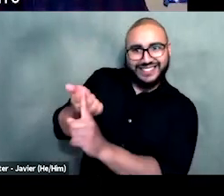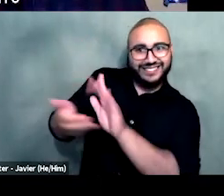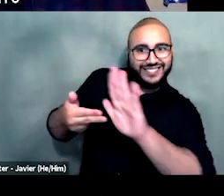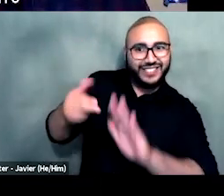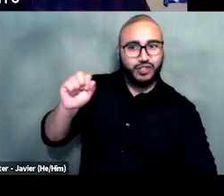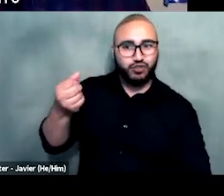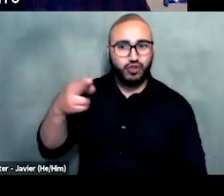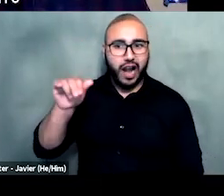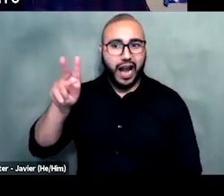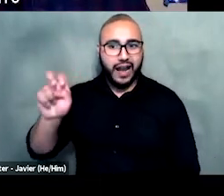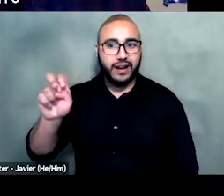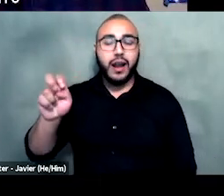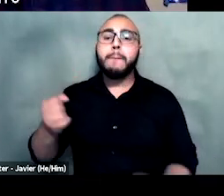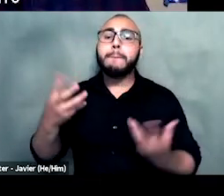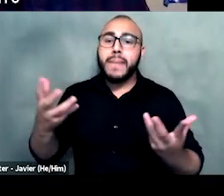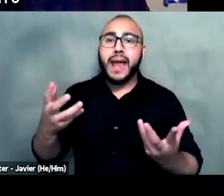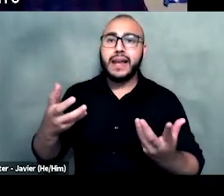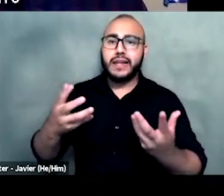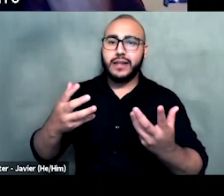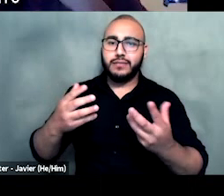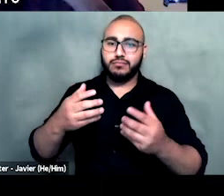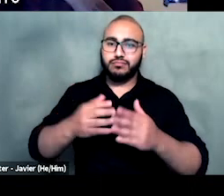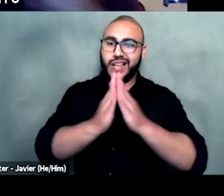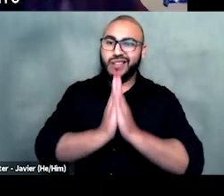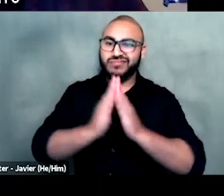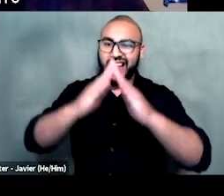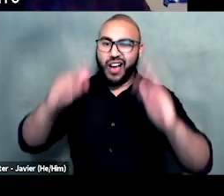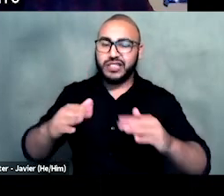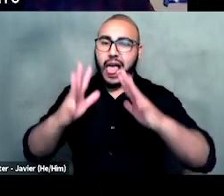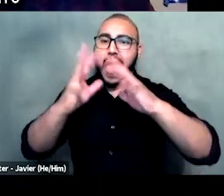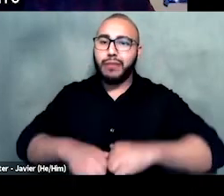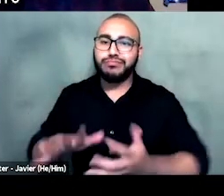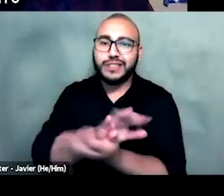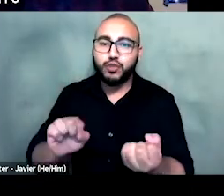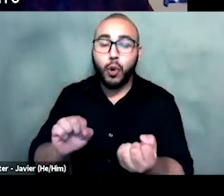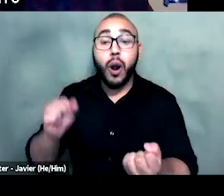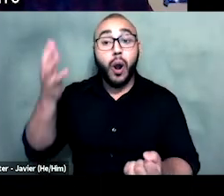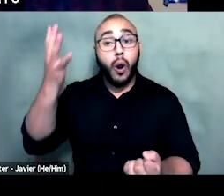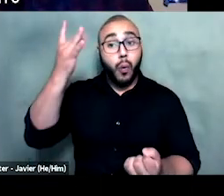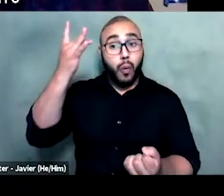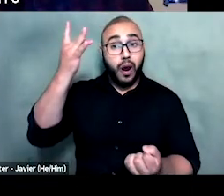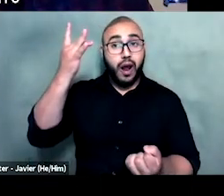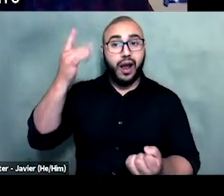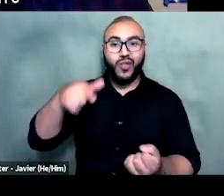a lot of shrines that have been destroyed. Because in many cases, these locations aren't